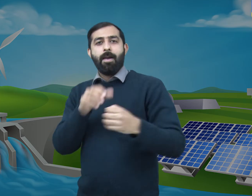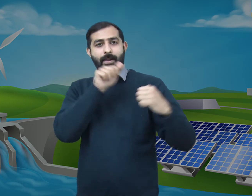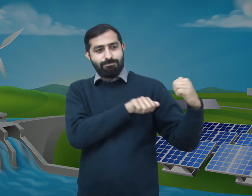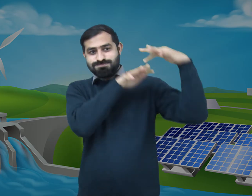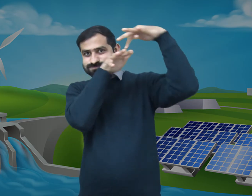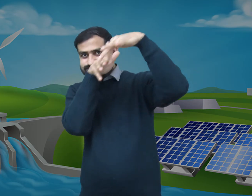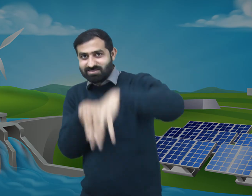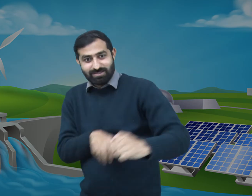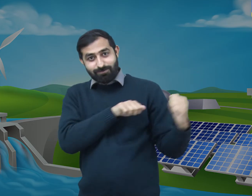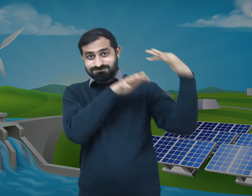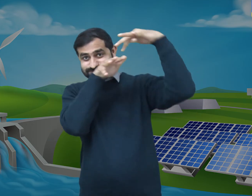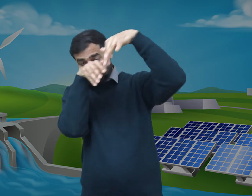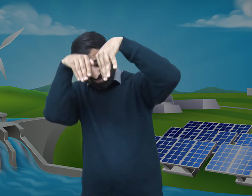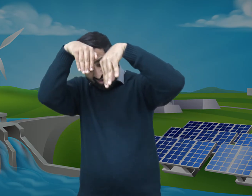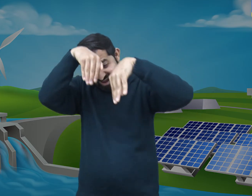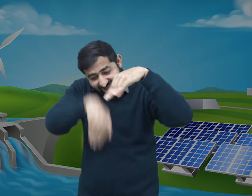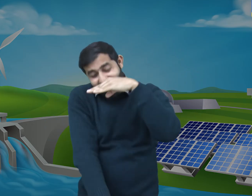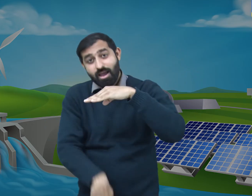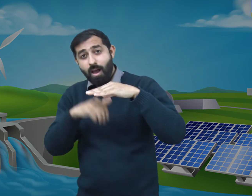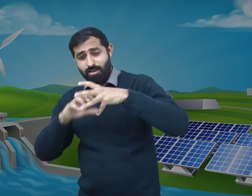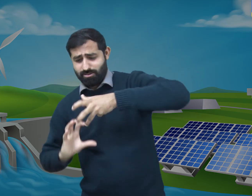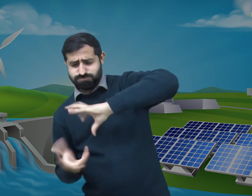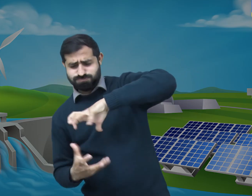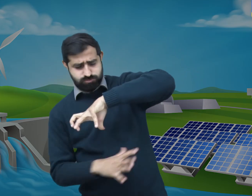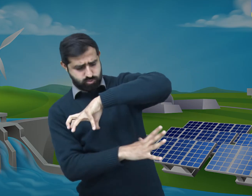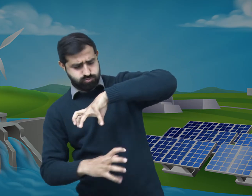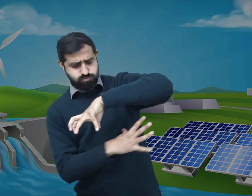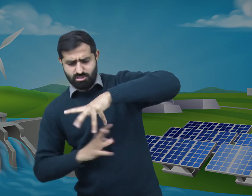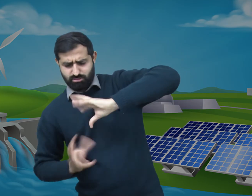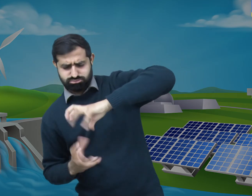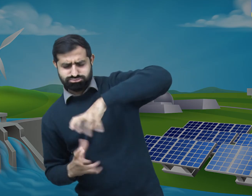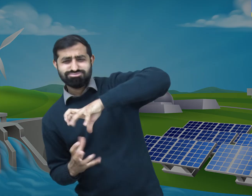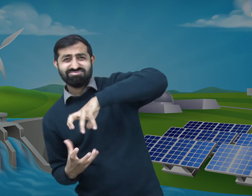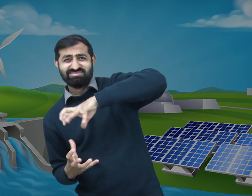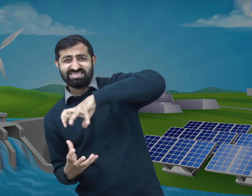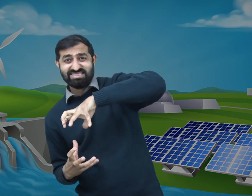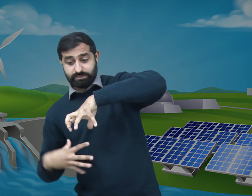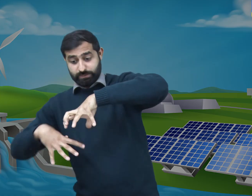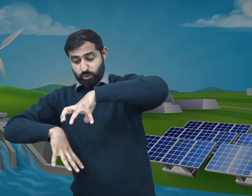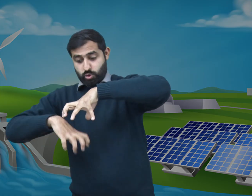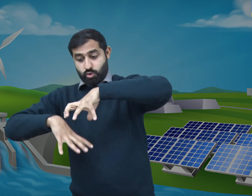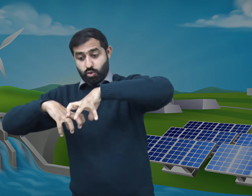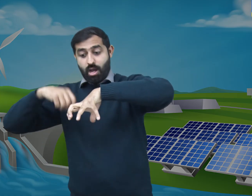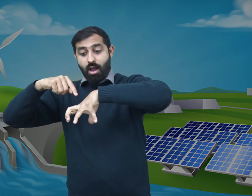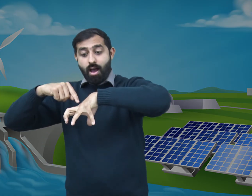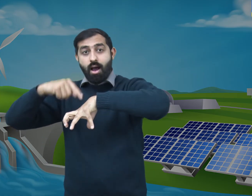Water is then passed through the turbine over the blades causing the inner shaft to rotate.